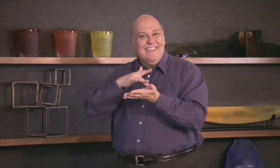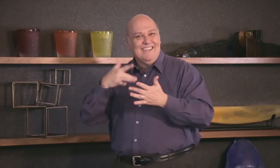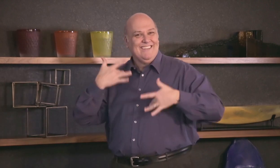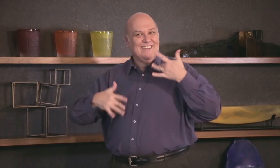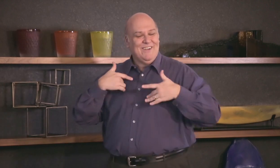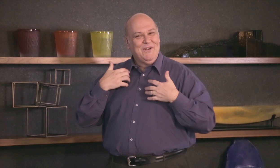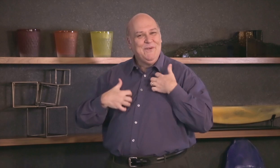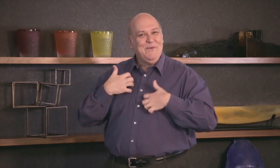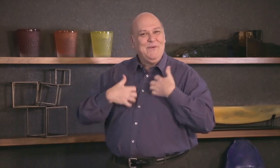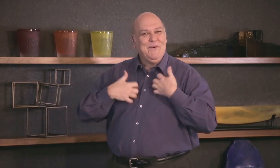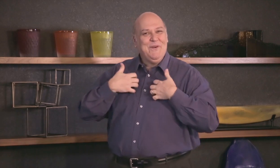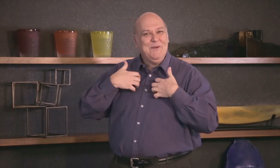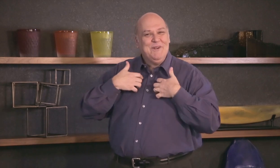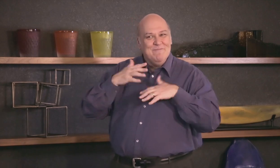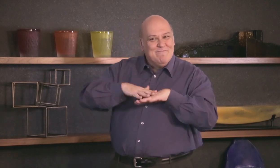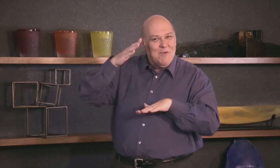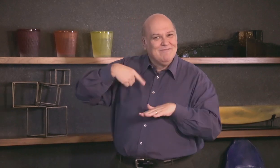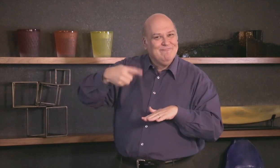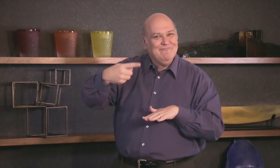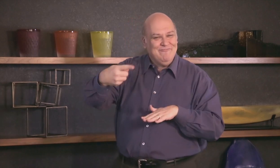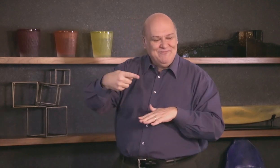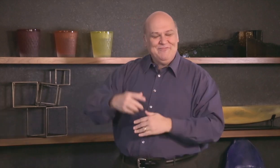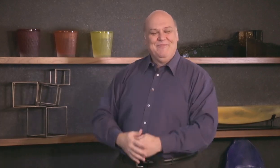film and theater in upcoming episodes.